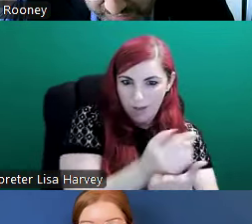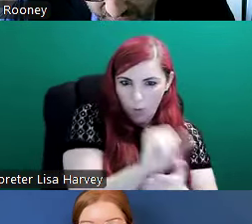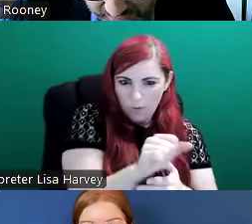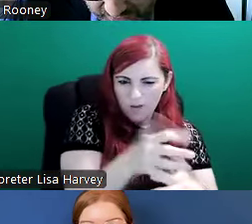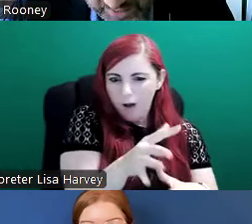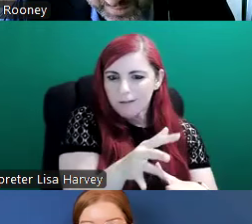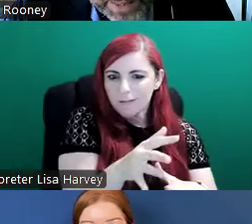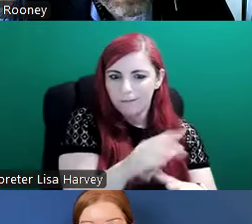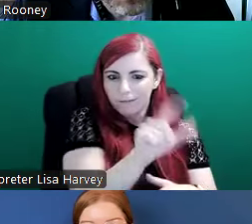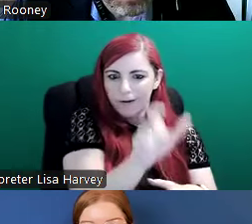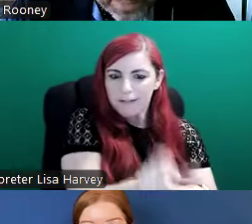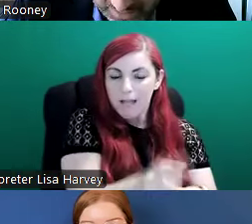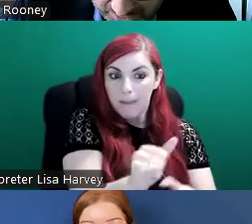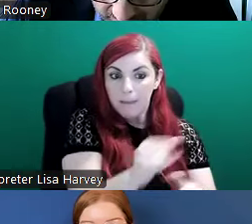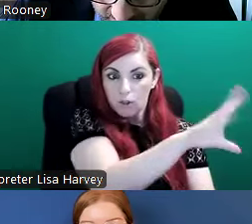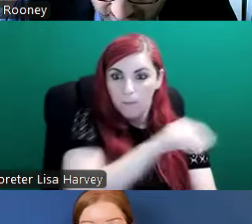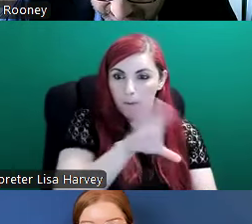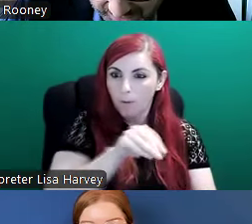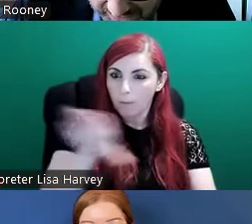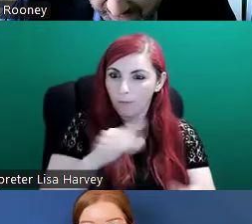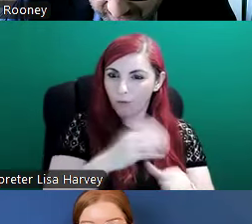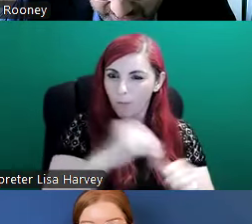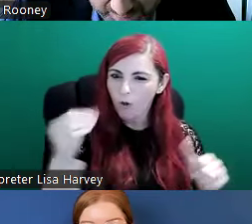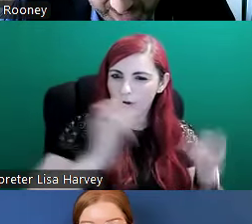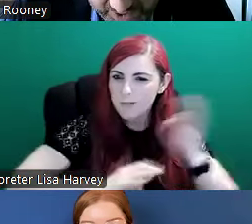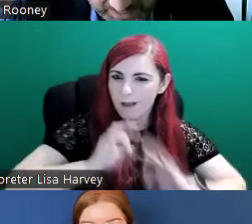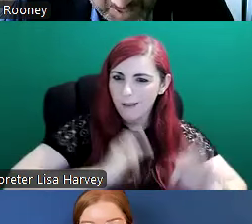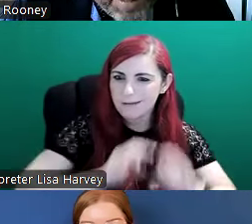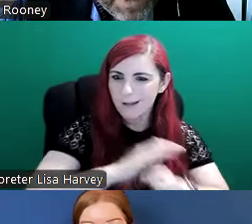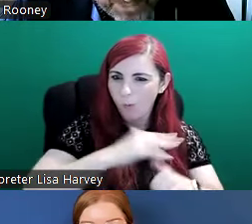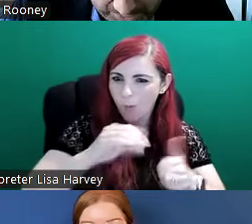have drawn on other medieval archeological artifacts in her reimagining, including